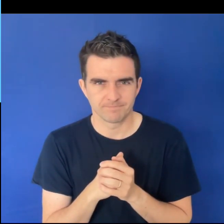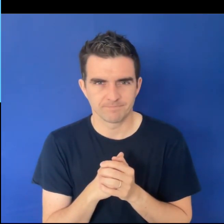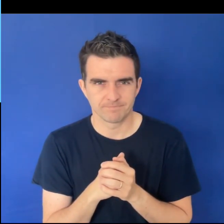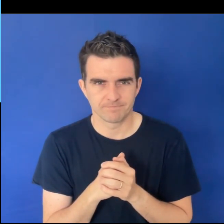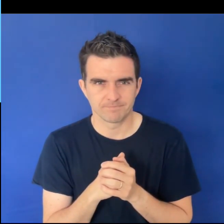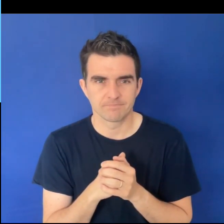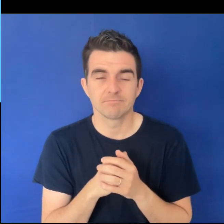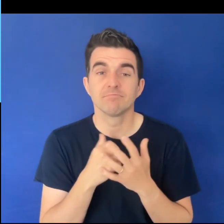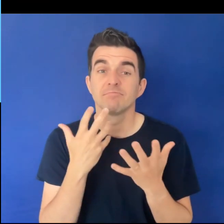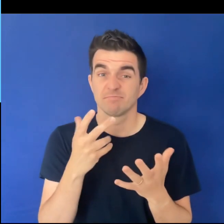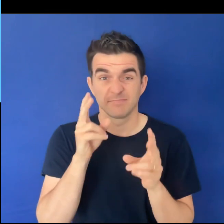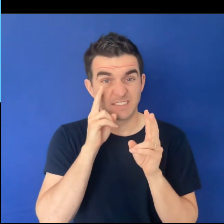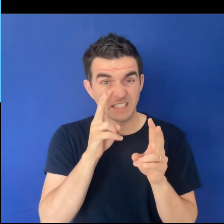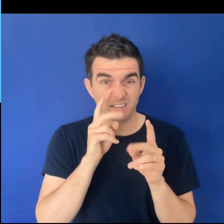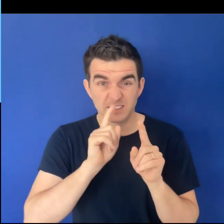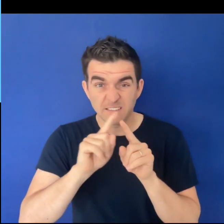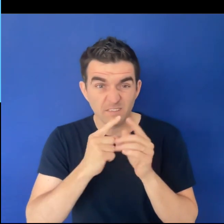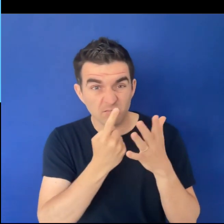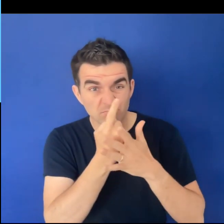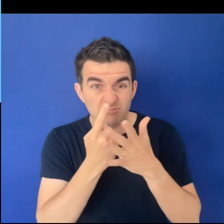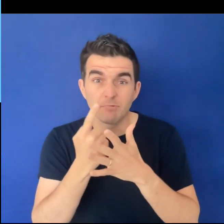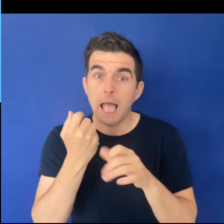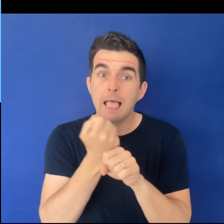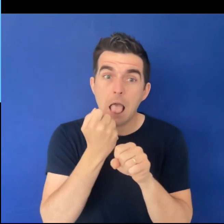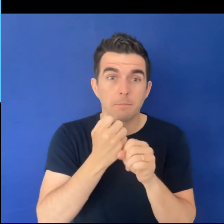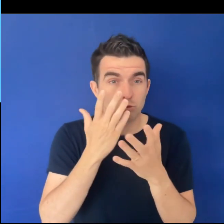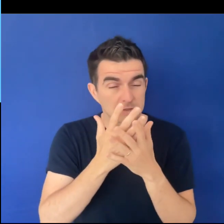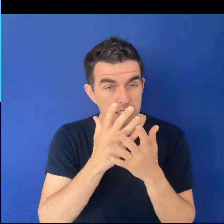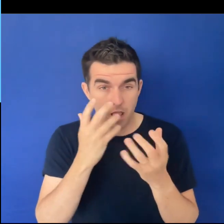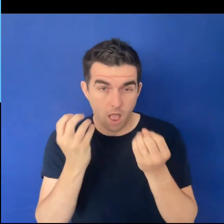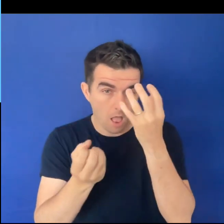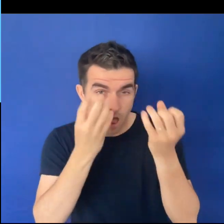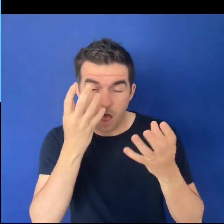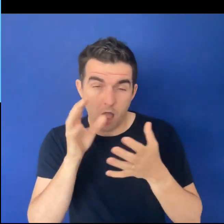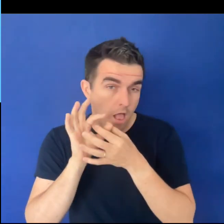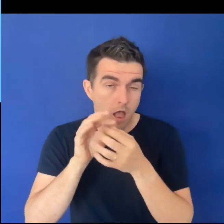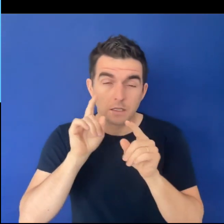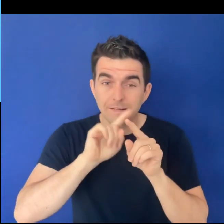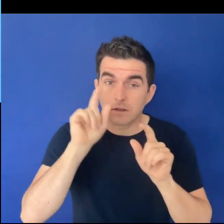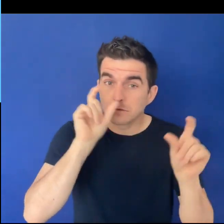Items that you can interact with in the game are always animated, and highlighted with colour too.